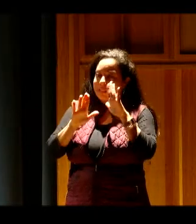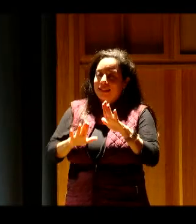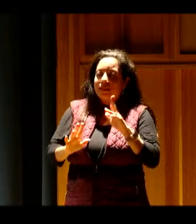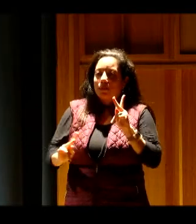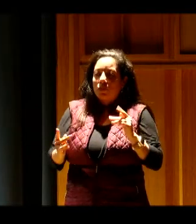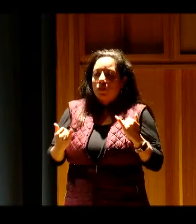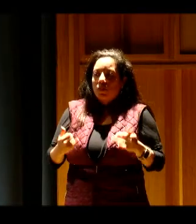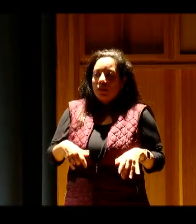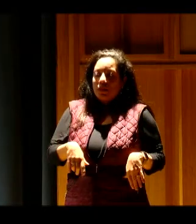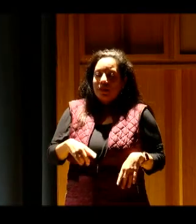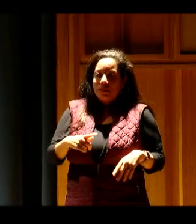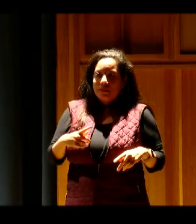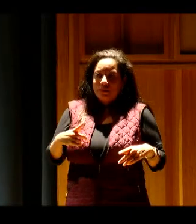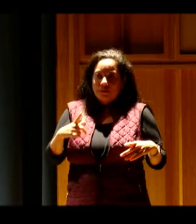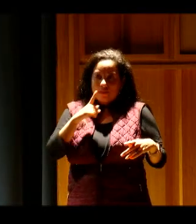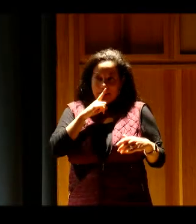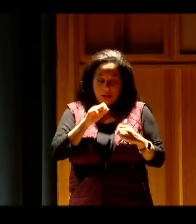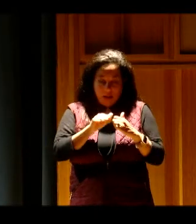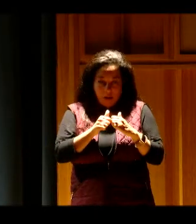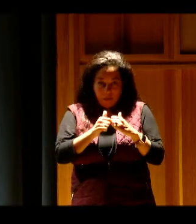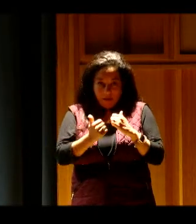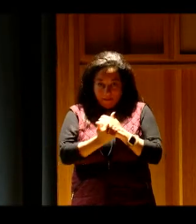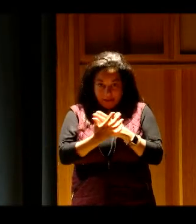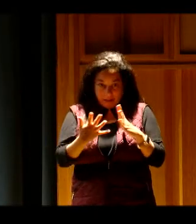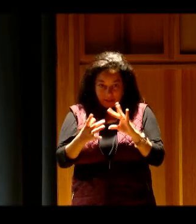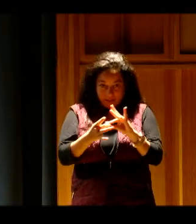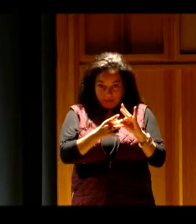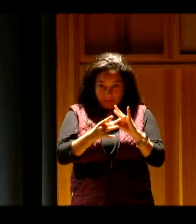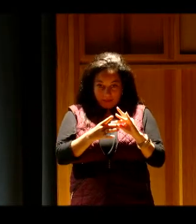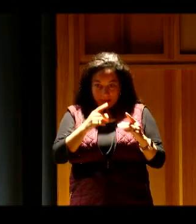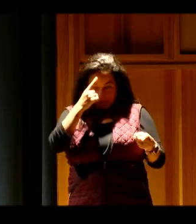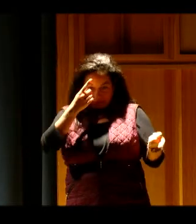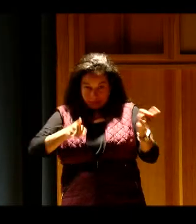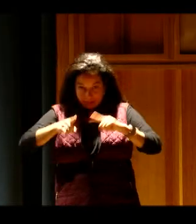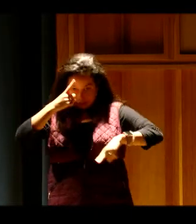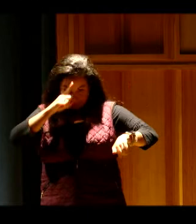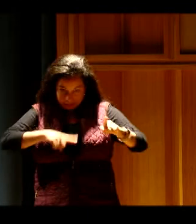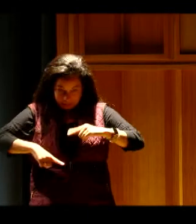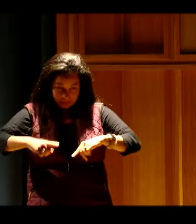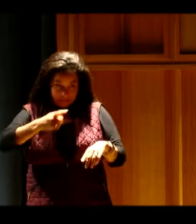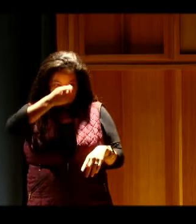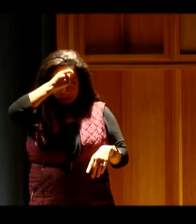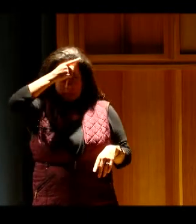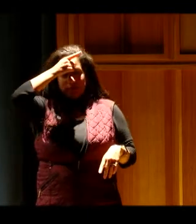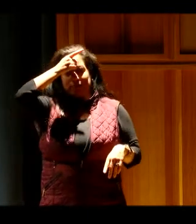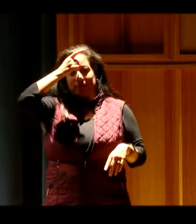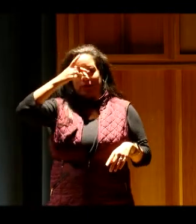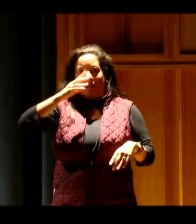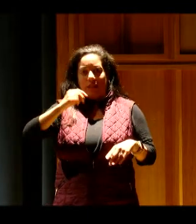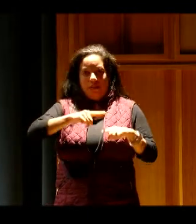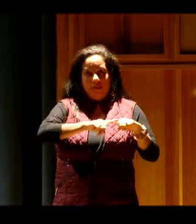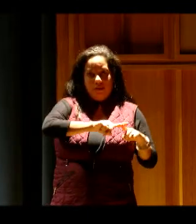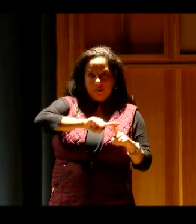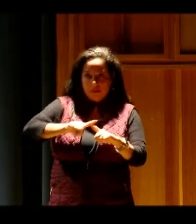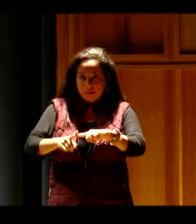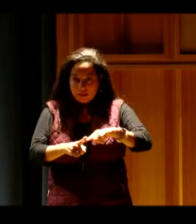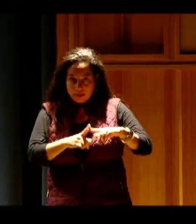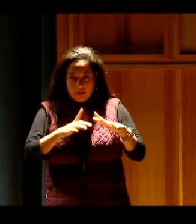The interconnectivity, the reciprocity, the cognition, and the interdependence within everything.